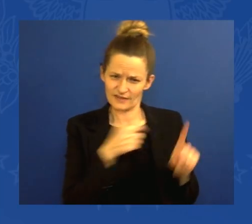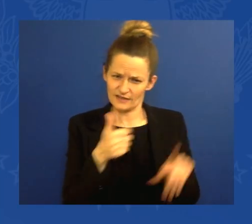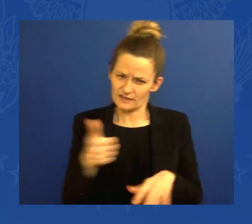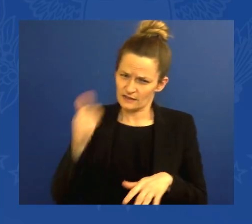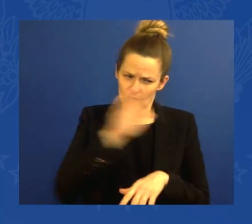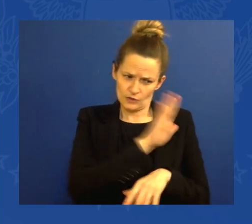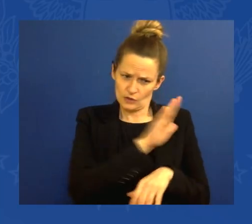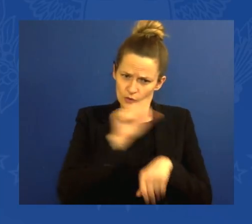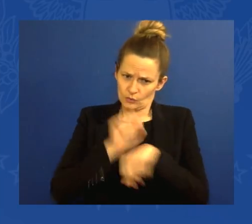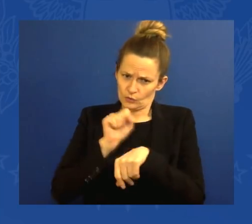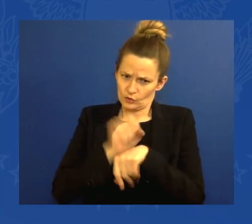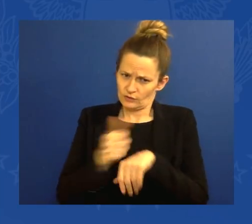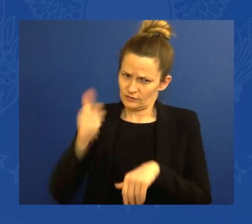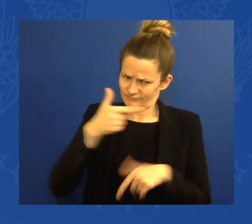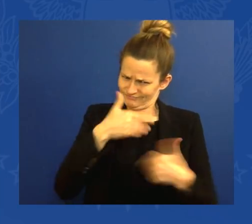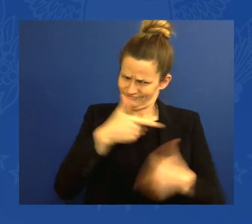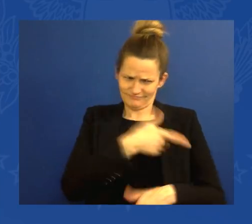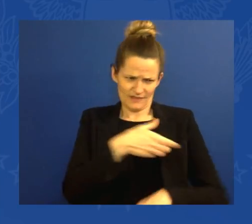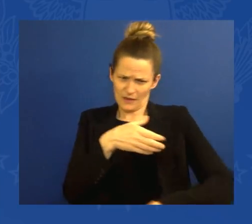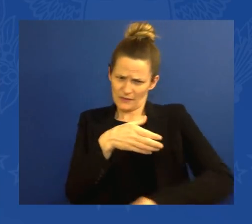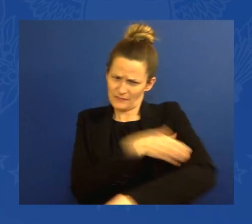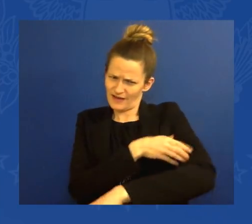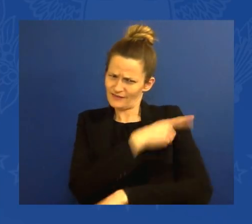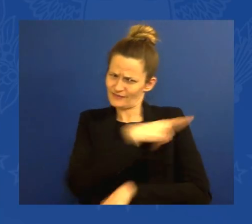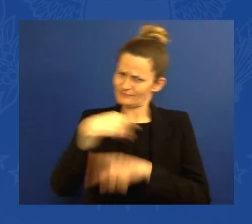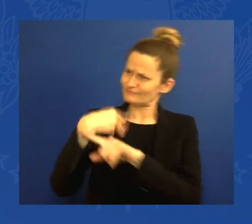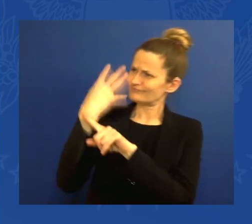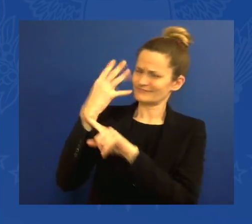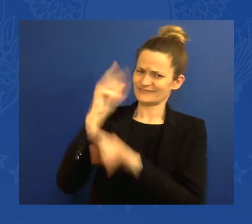I'm sorry for having to contend with so much.